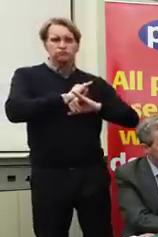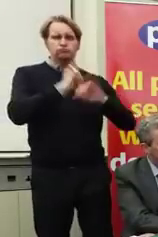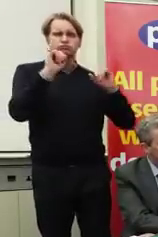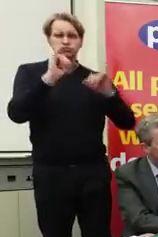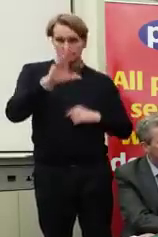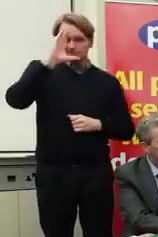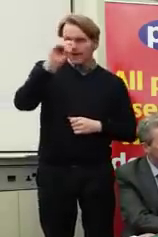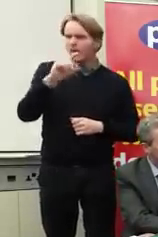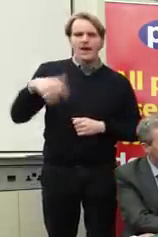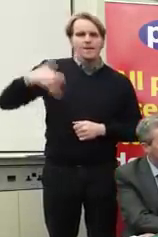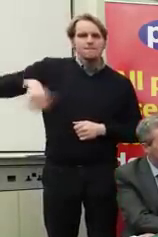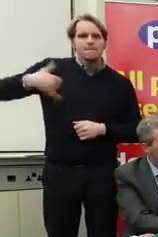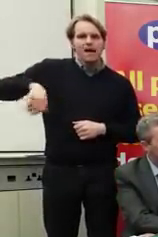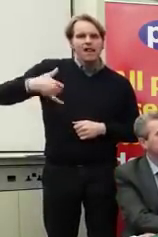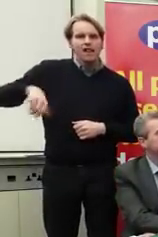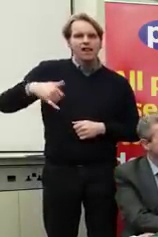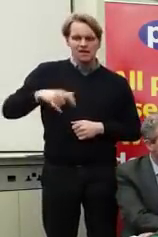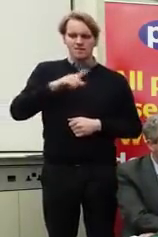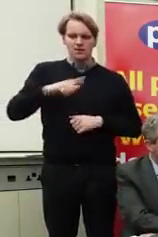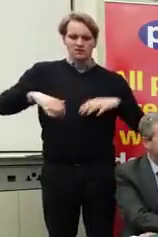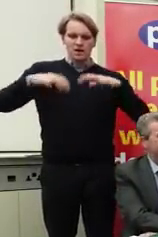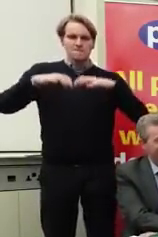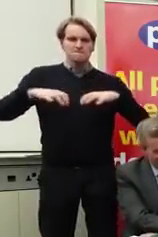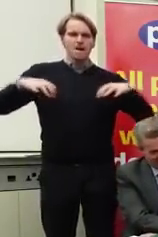going off because parliament's just come to an end it's not a fire alarm